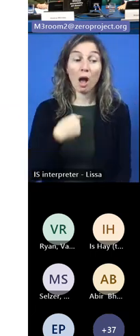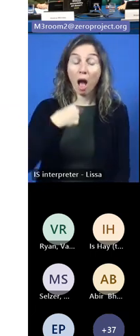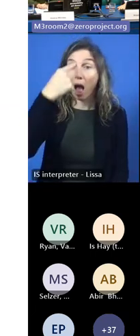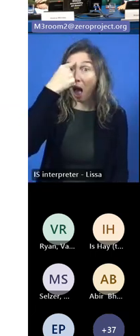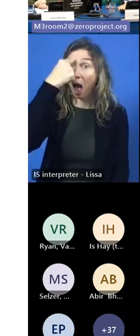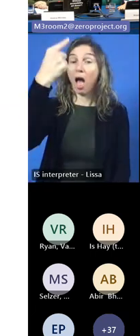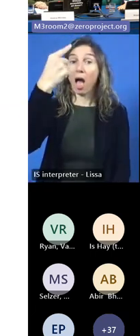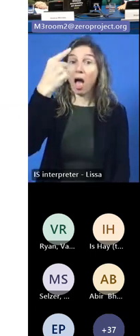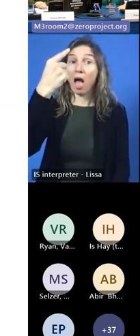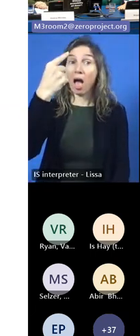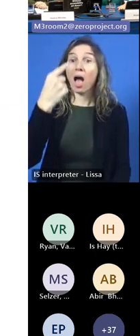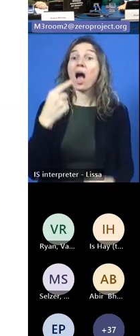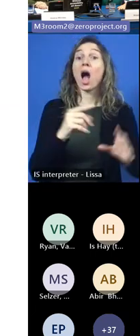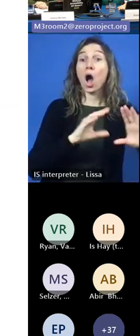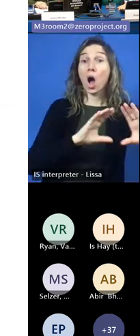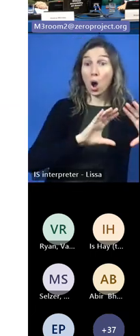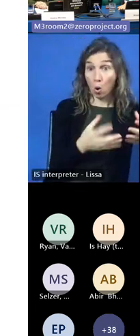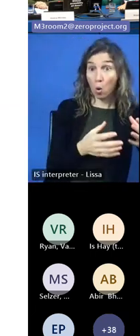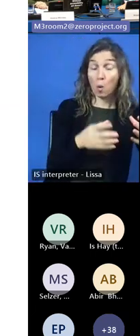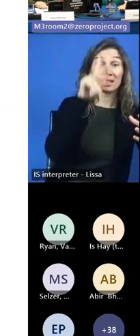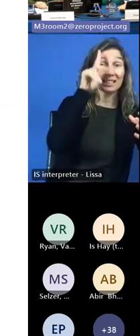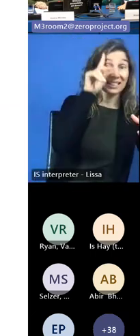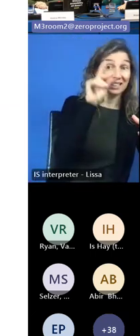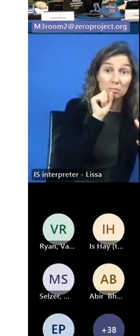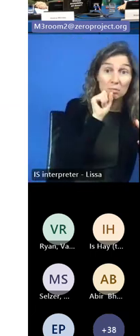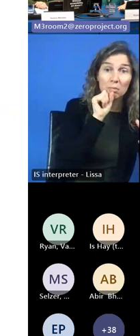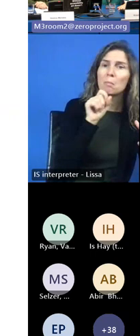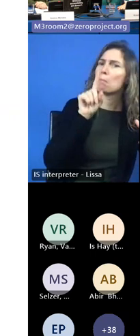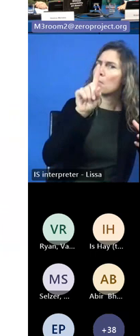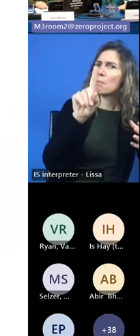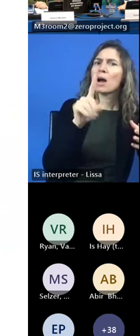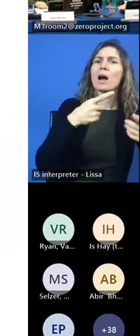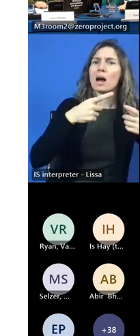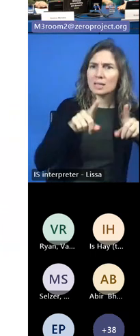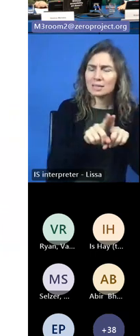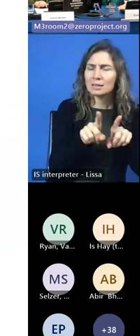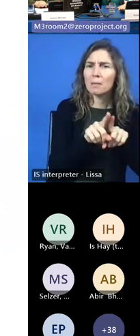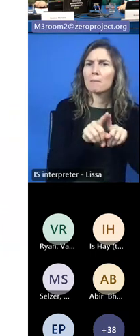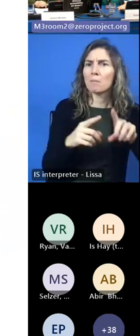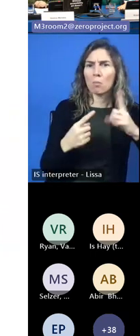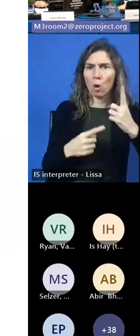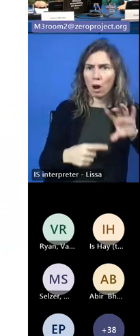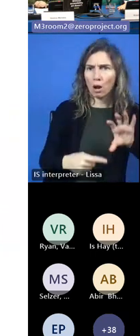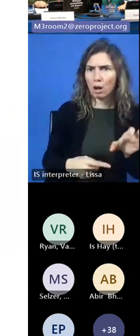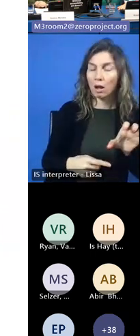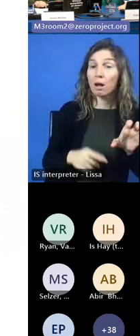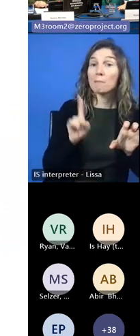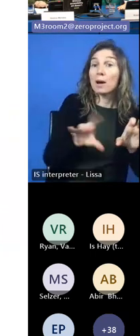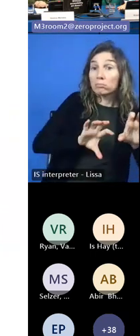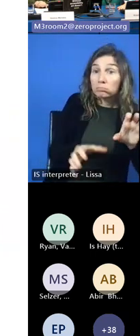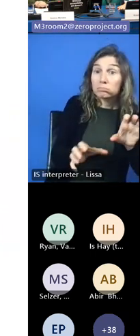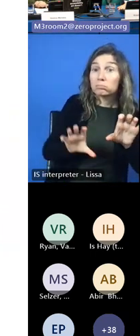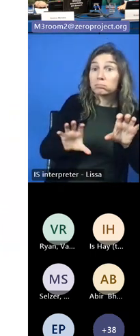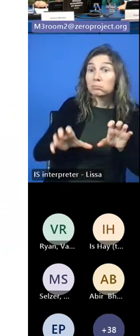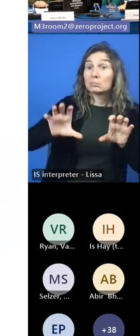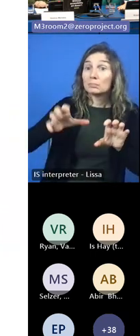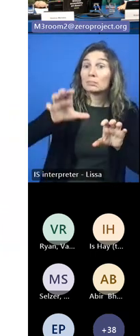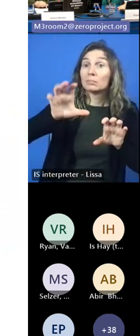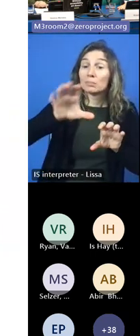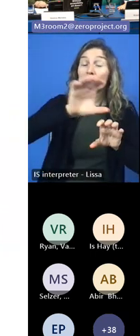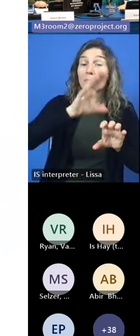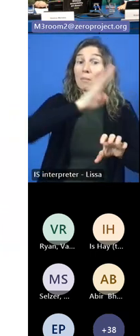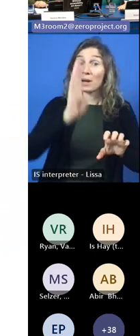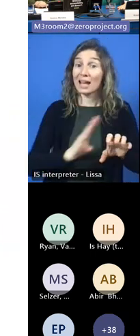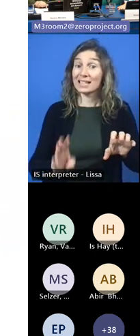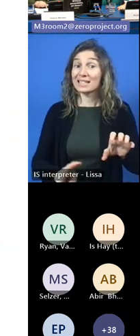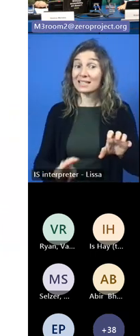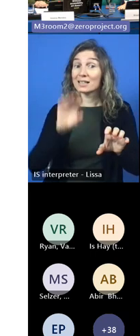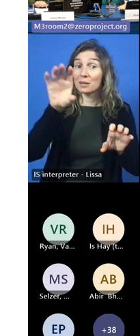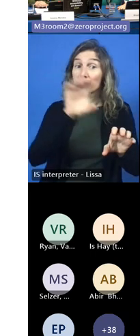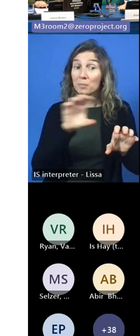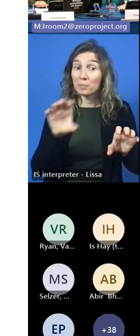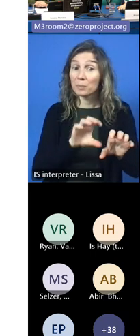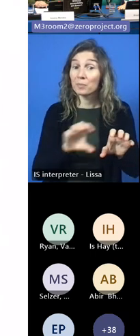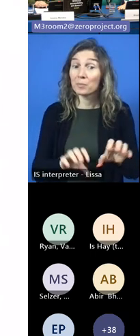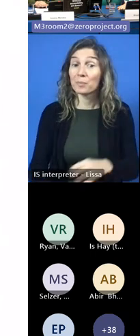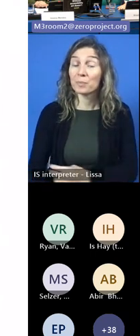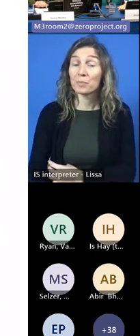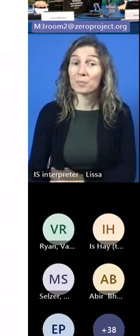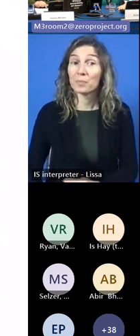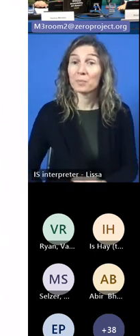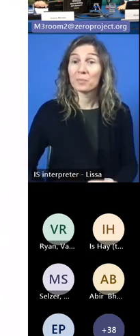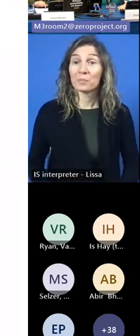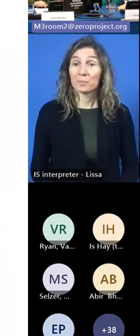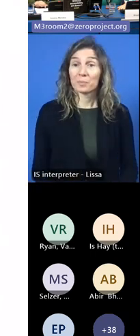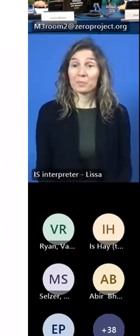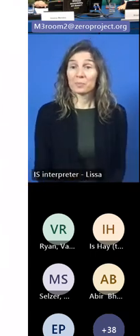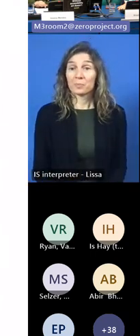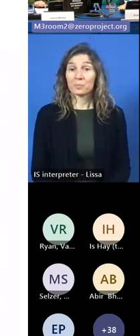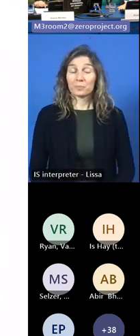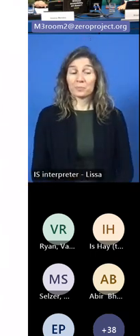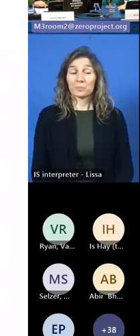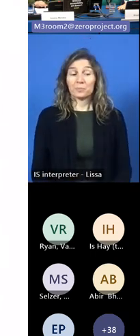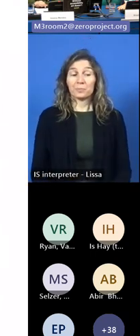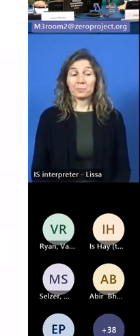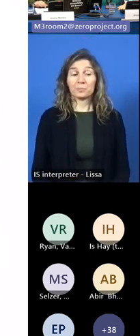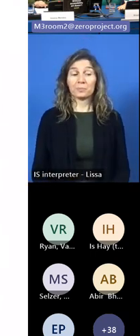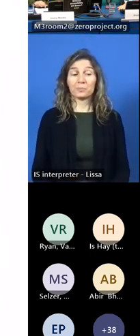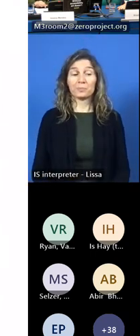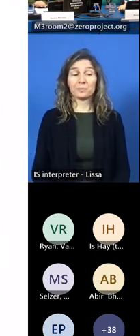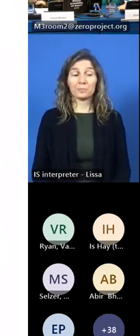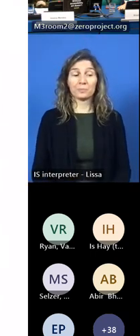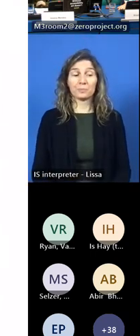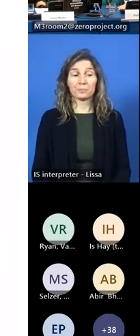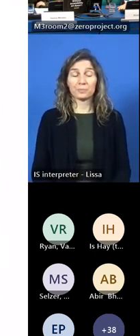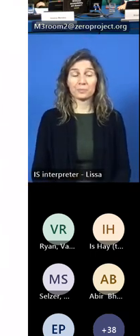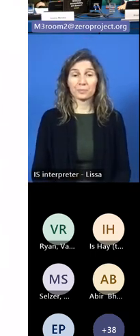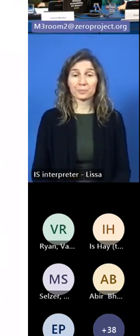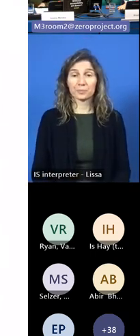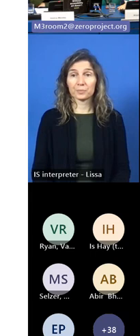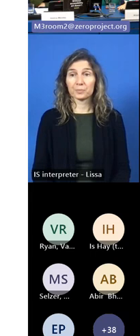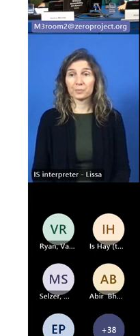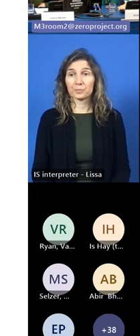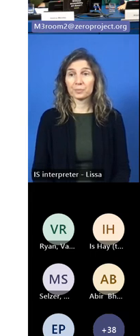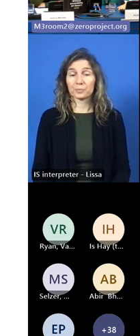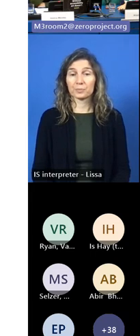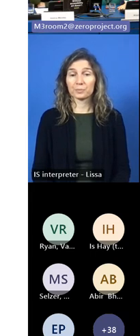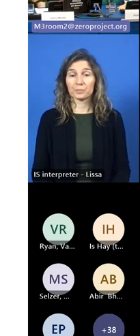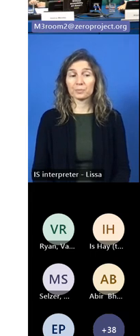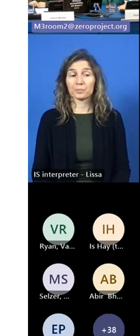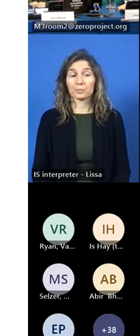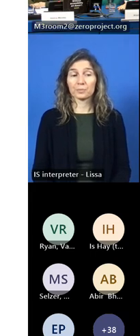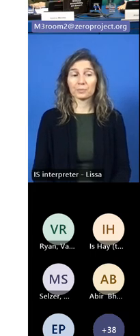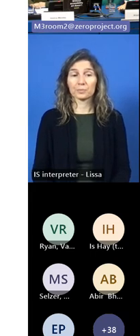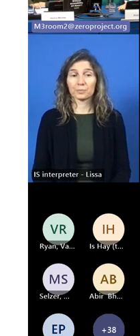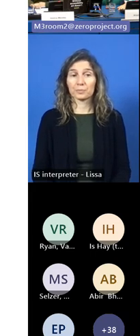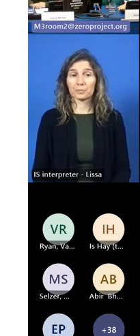similar groups in different areas of Brazil. JÉSSICA MENDES: (Language Unknown to Captioner)